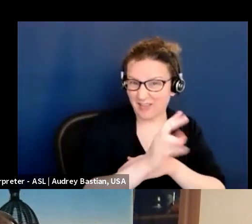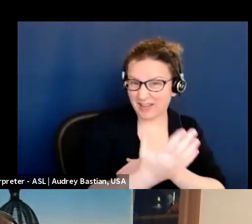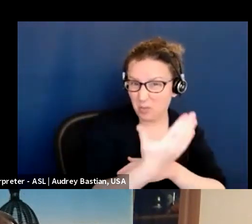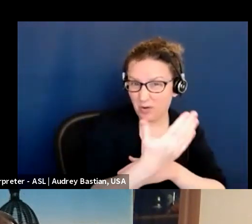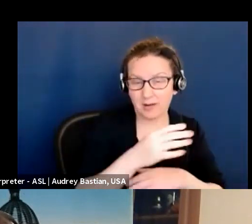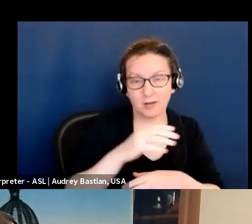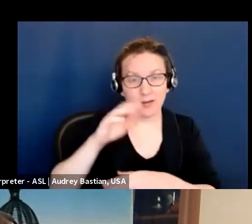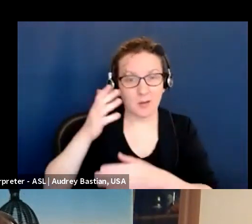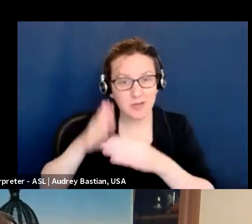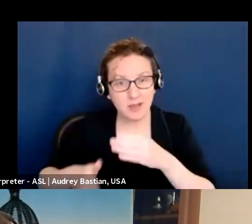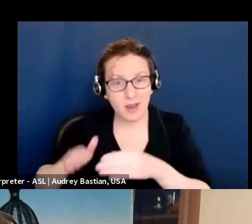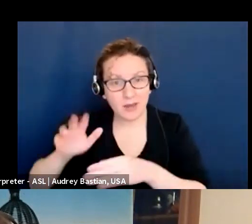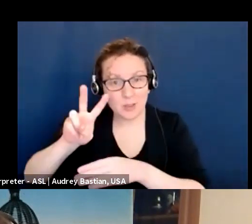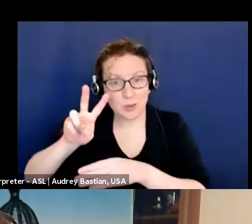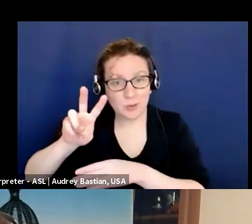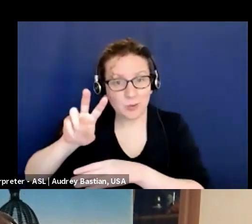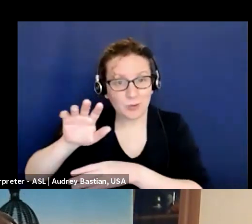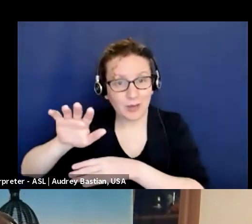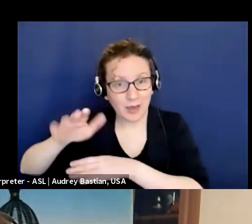If I had been able to stay on that path, I wouldn't have been able to study abroad.